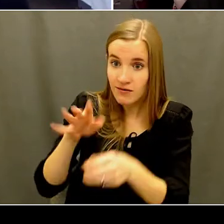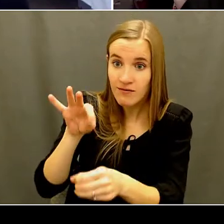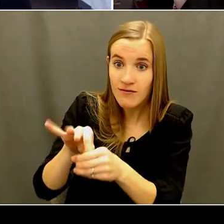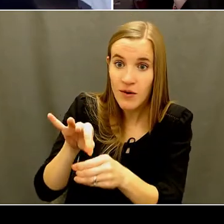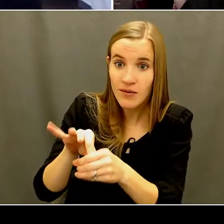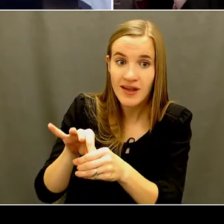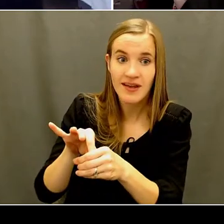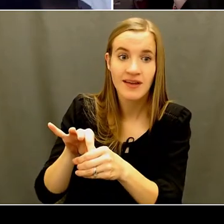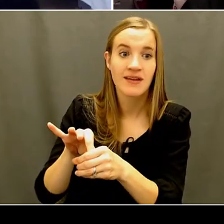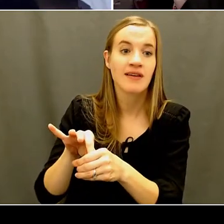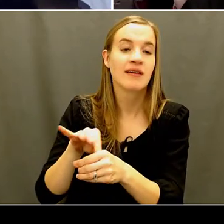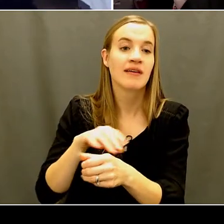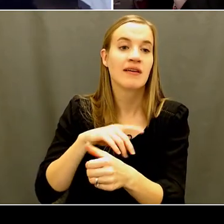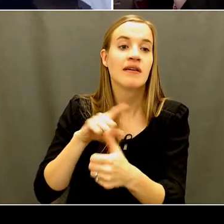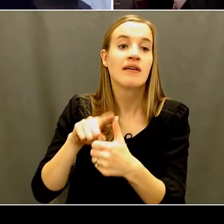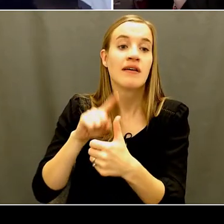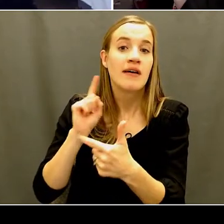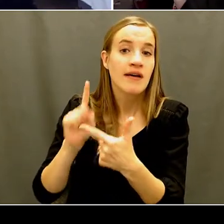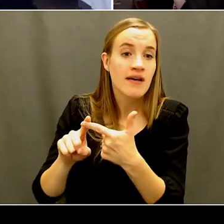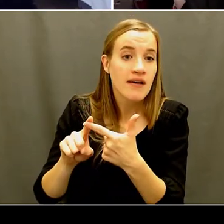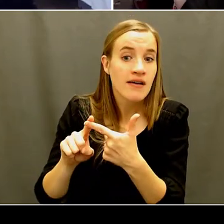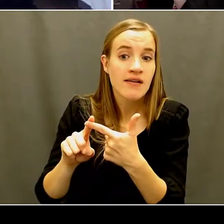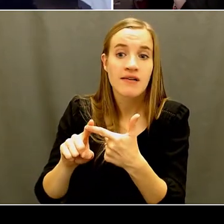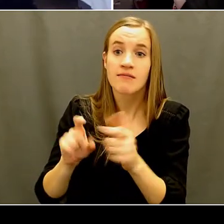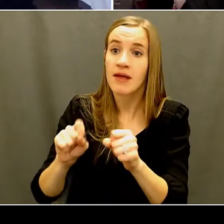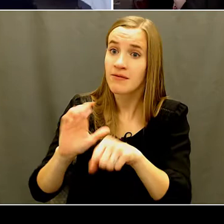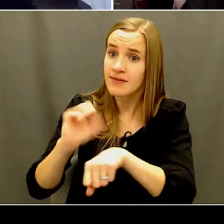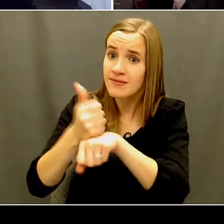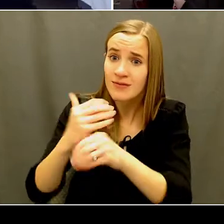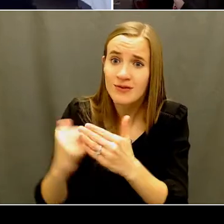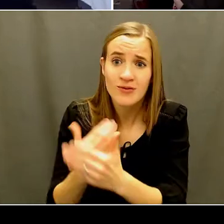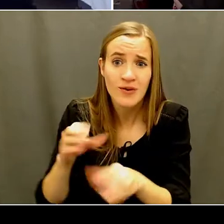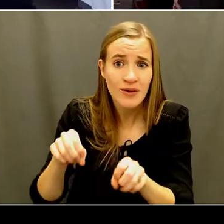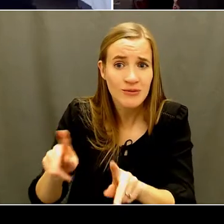to make sure that disabled people are centered in our response, it's been